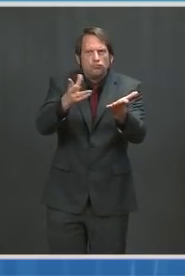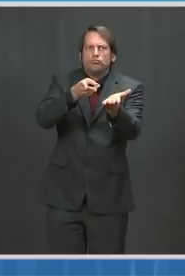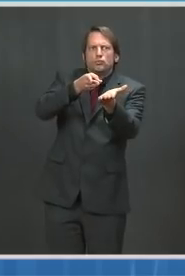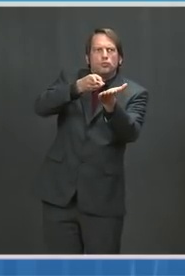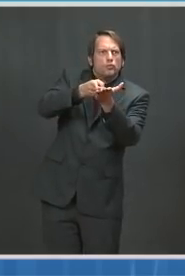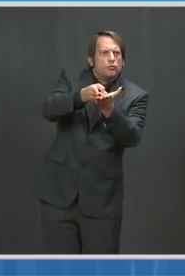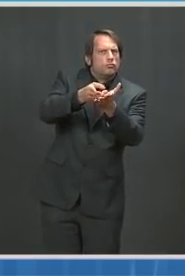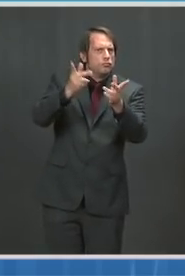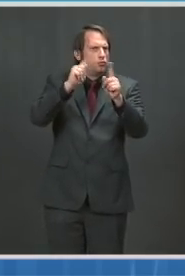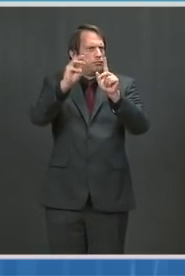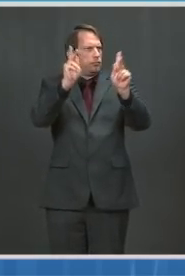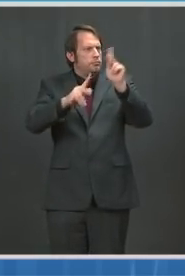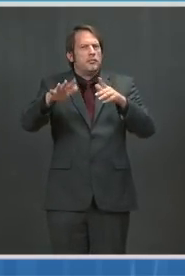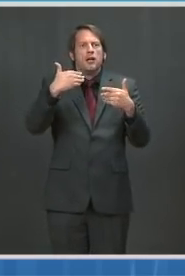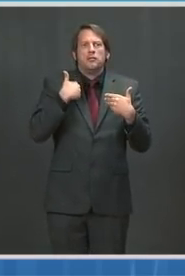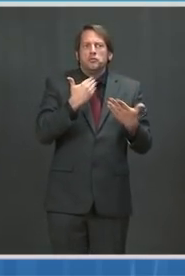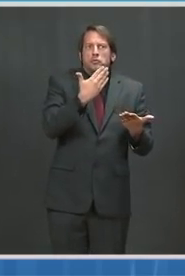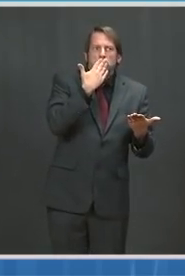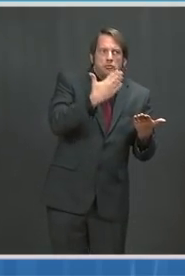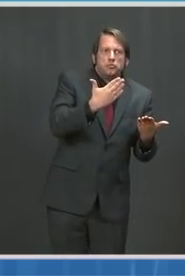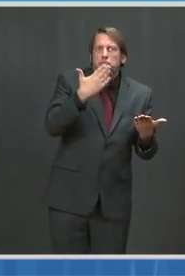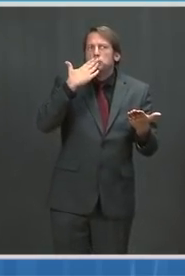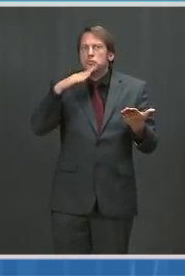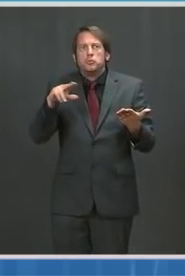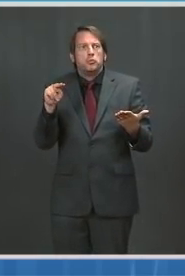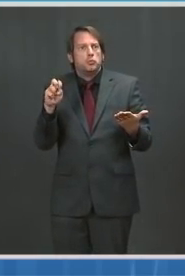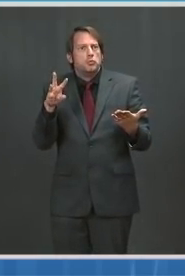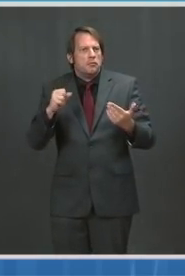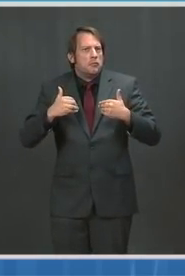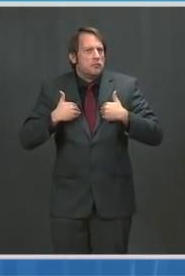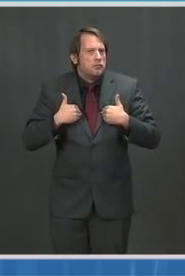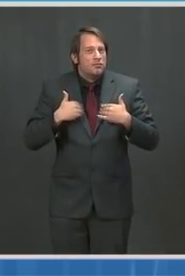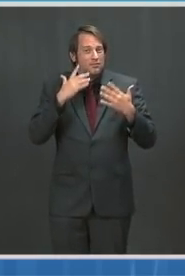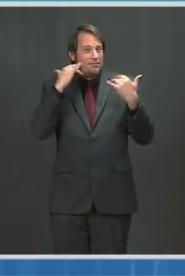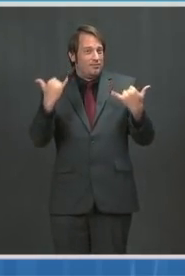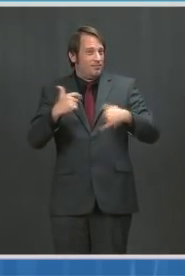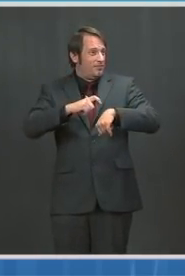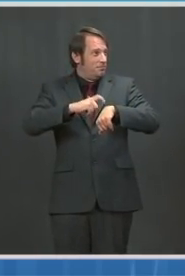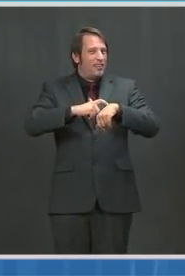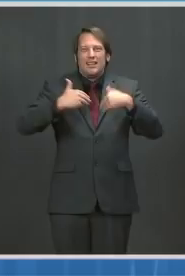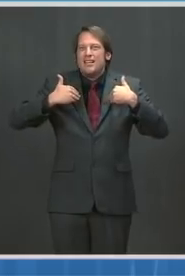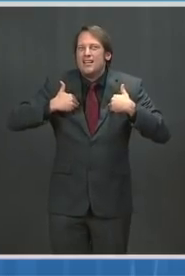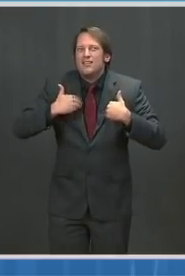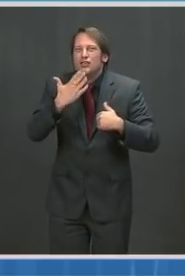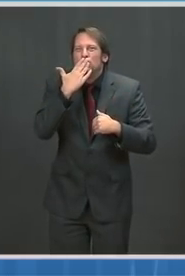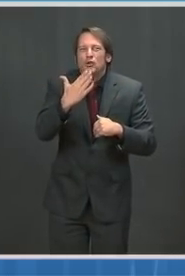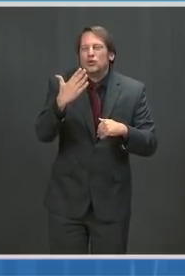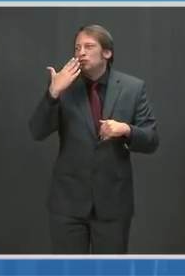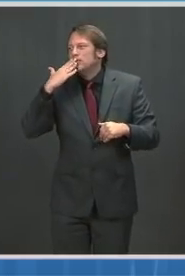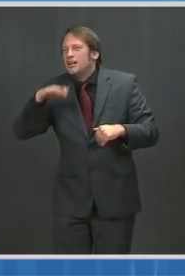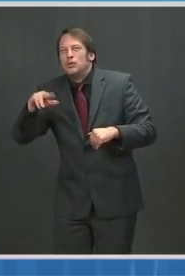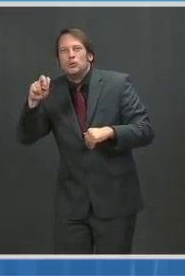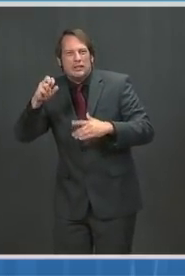And we're in a period when there's a fair amount of both. We're making real progress even amidst continued challenges.